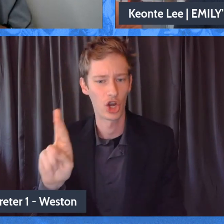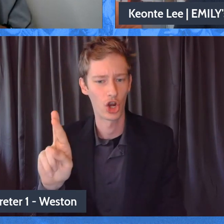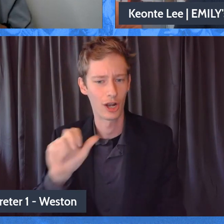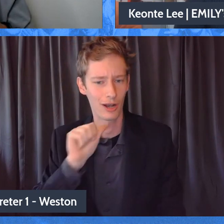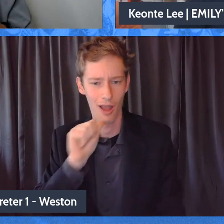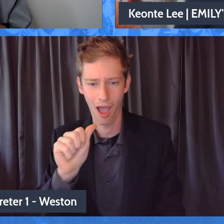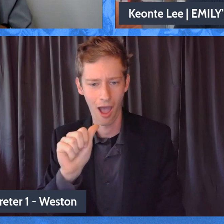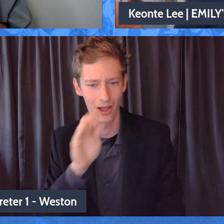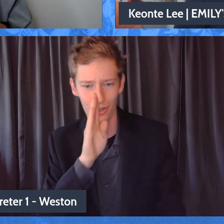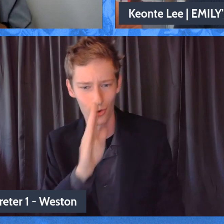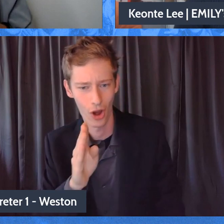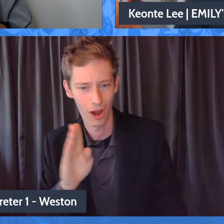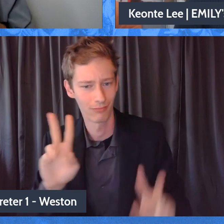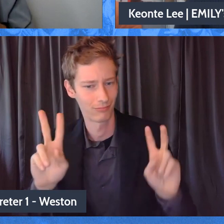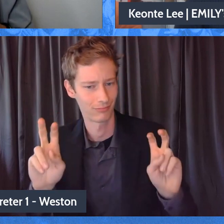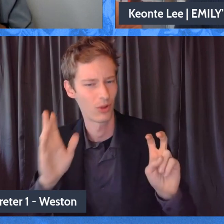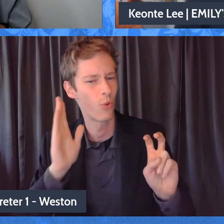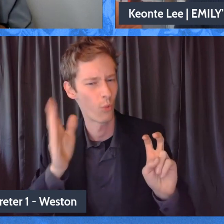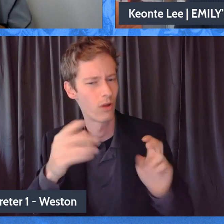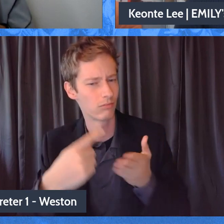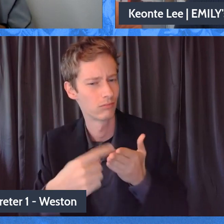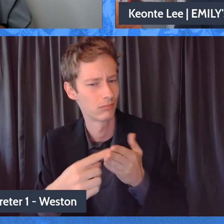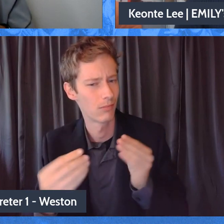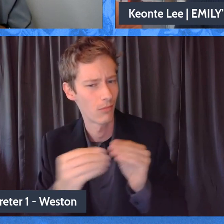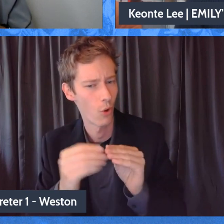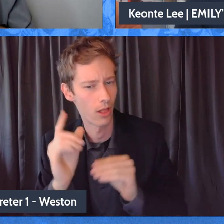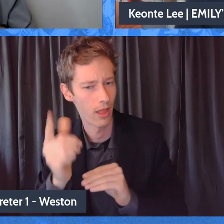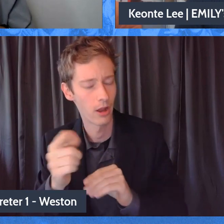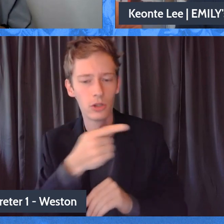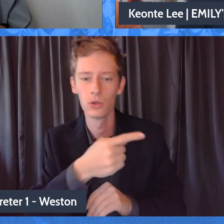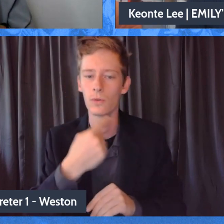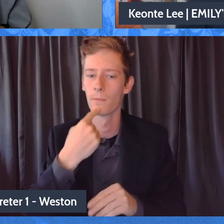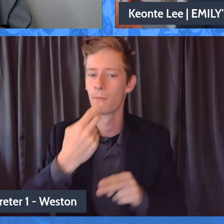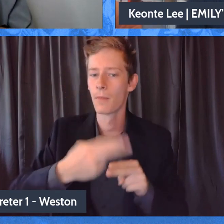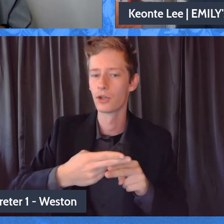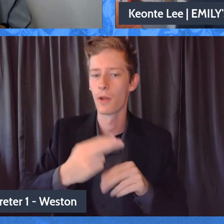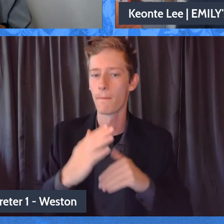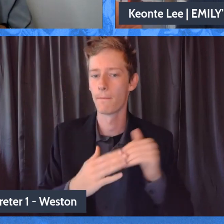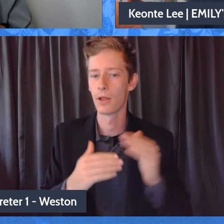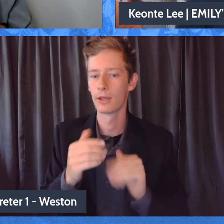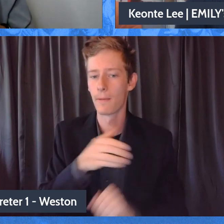But I know you talked about just building political power and that's a great segue to our next question,